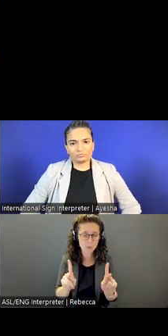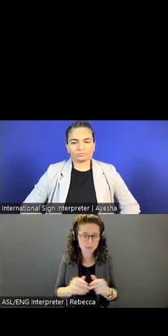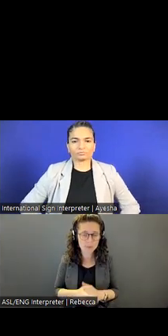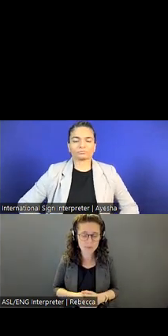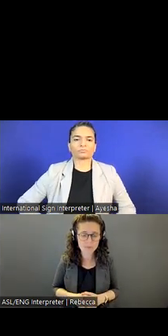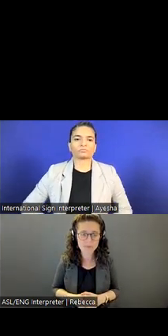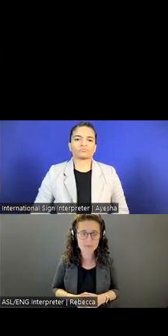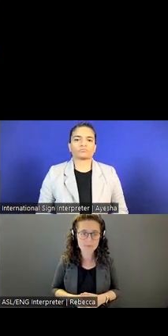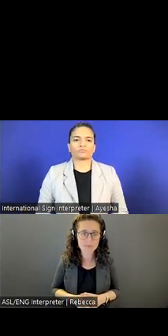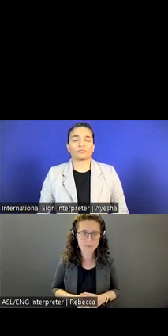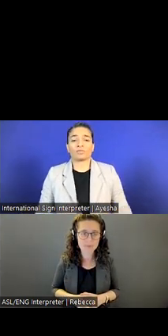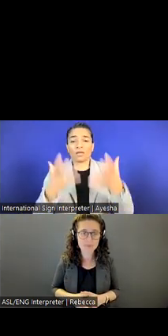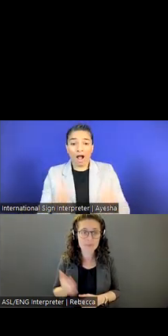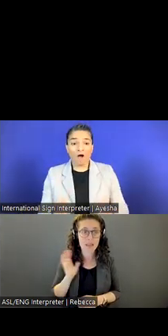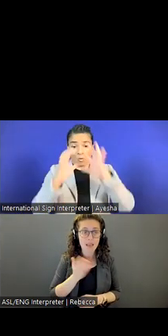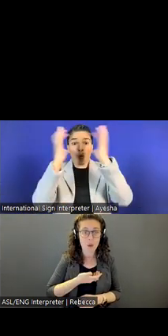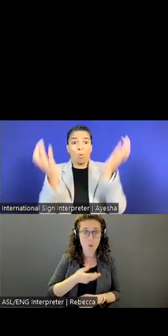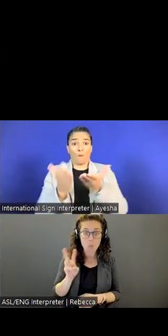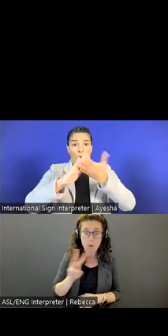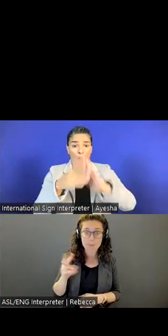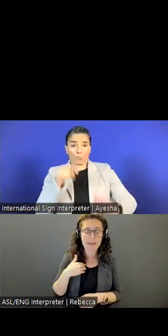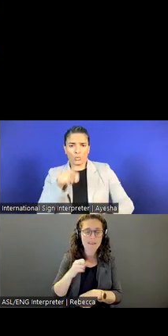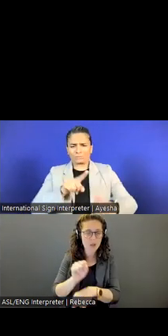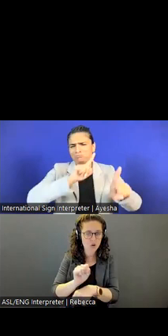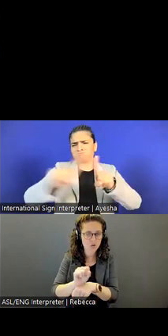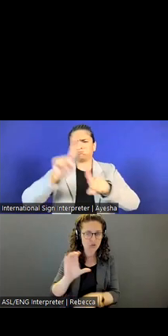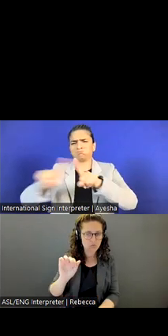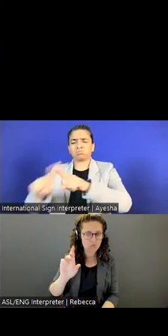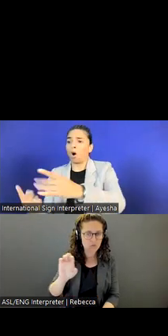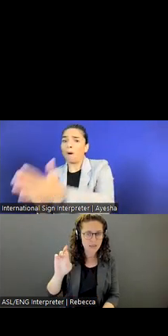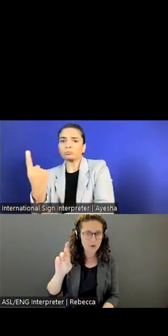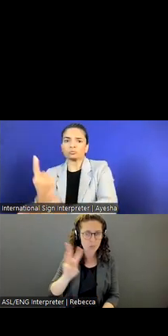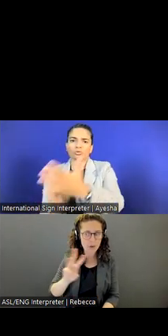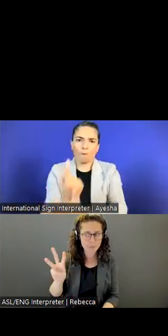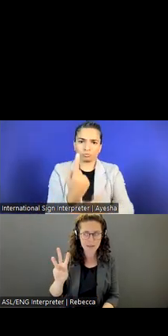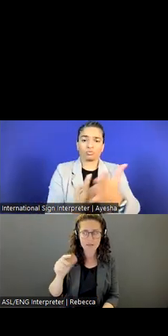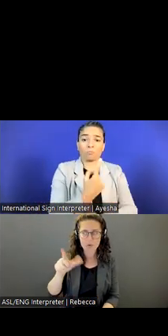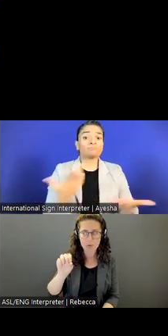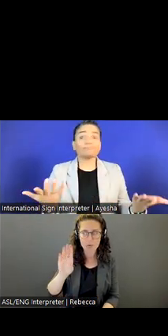We do within our website, we have a careers website, which is globalcommunities.org/join